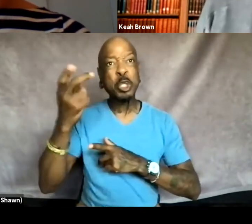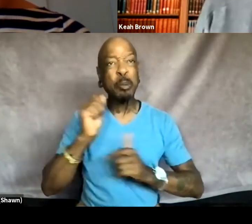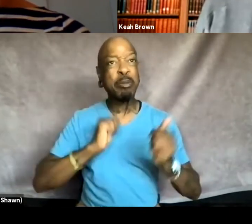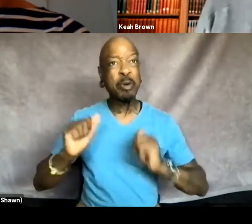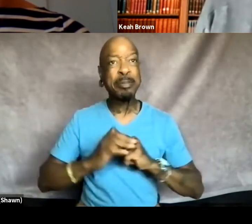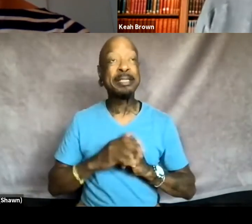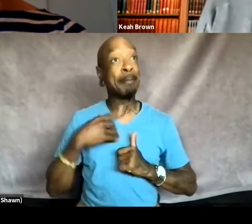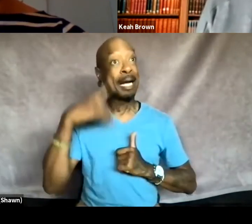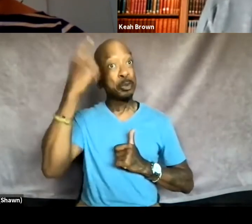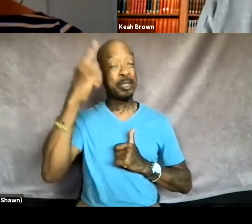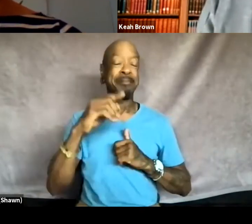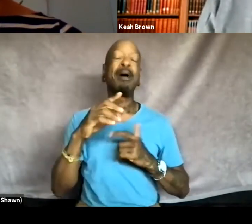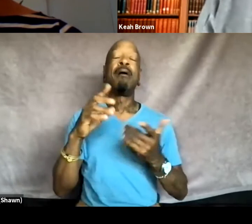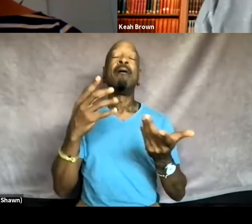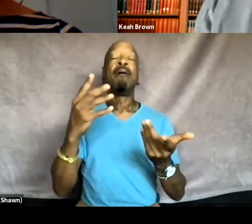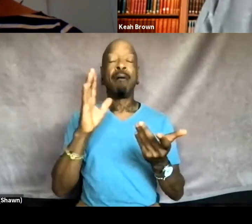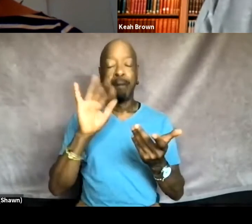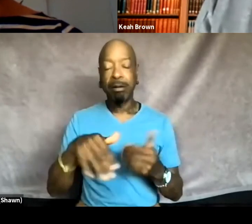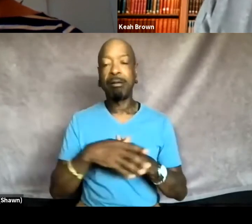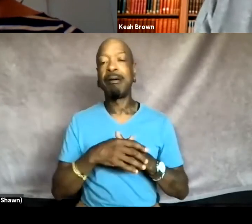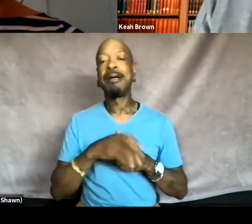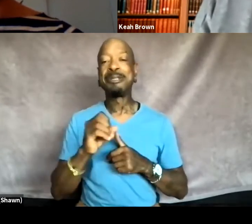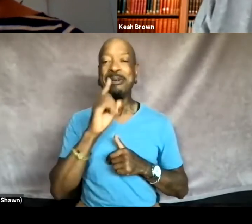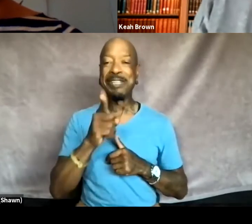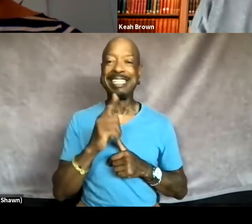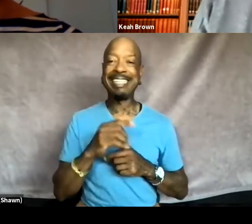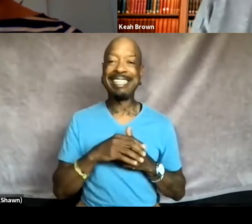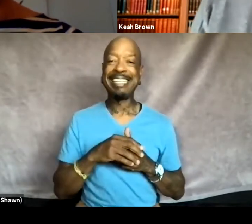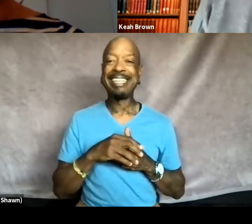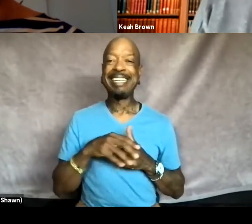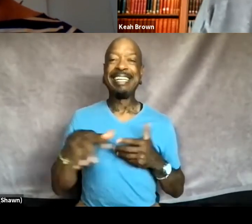at a concert so really it's a mix of me, my friend from middle school.